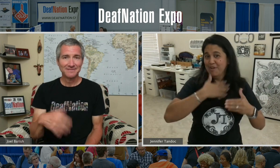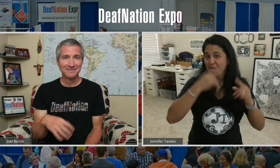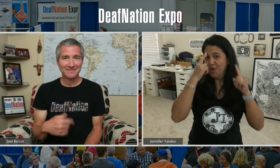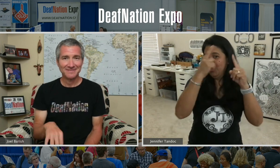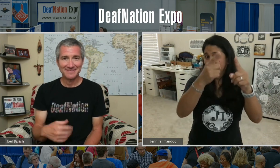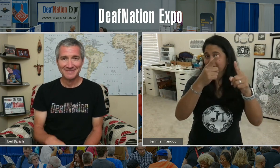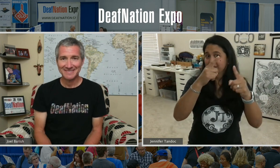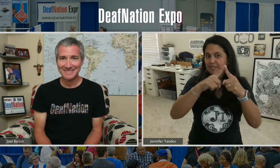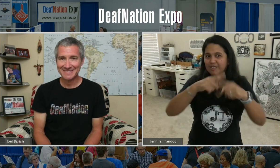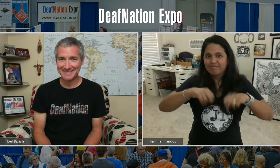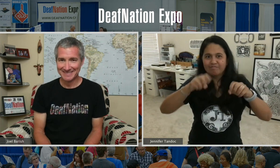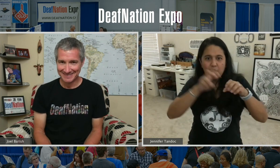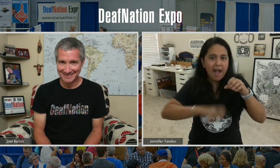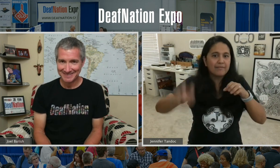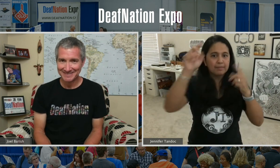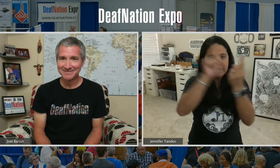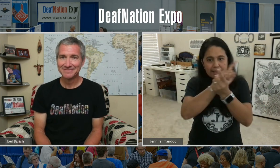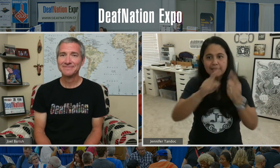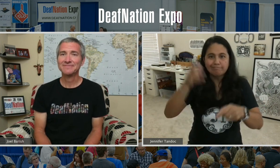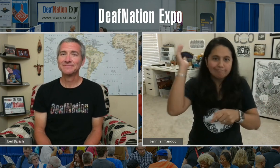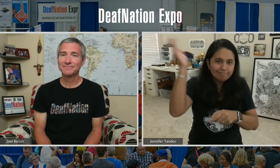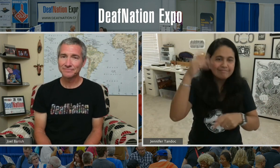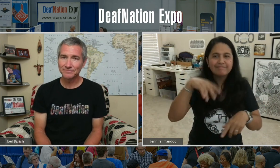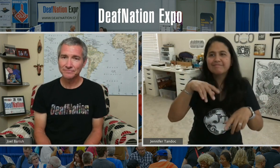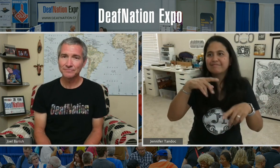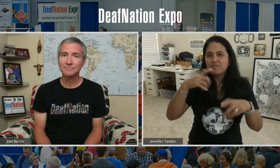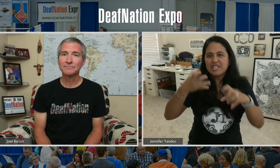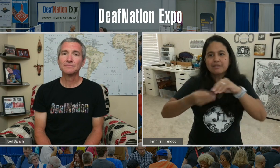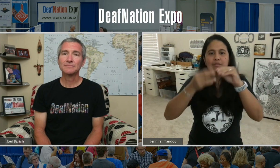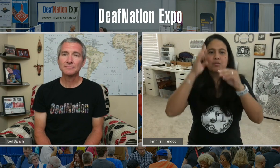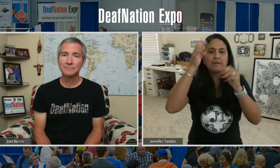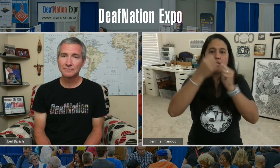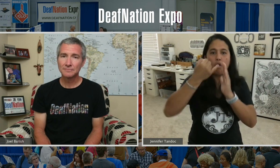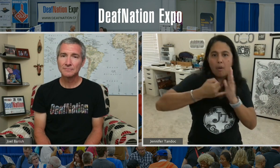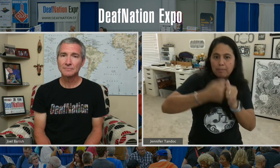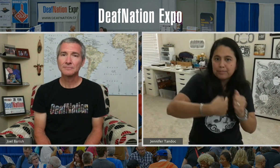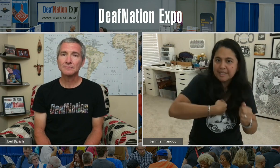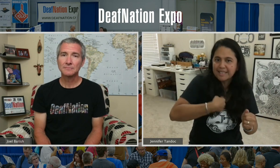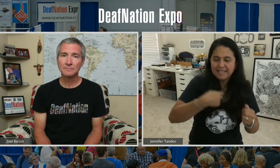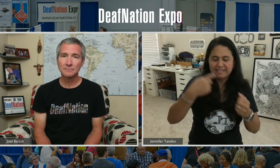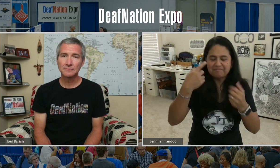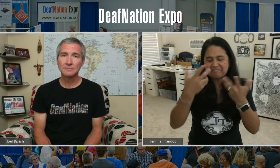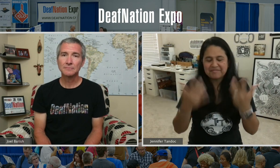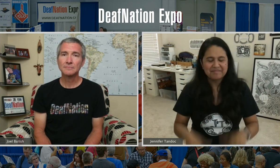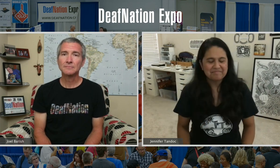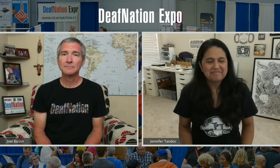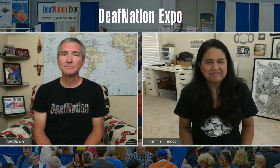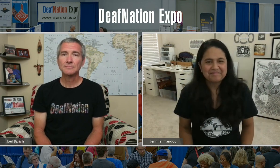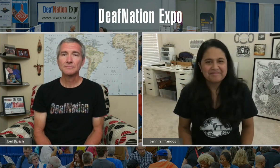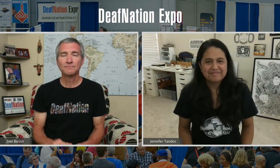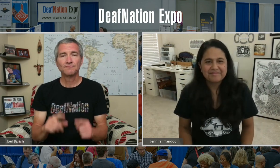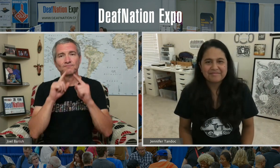That’s my goal, to travel, meet people, give presentations, and have artists with me.